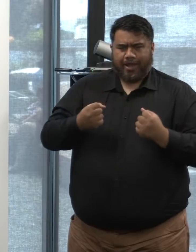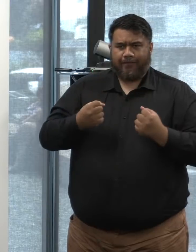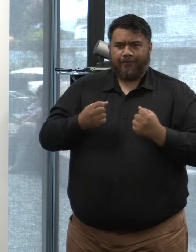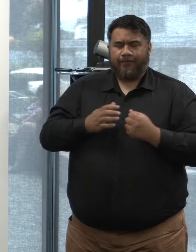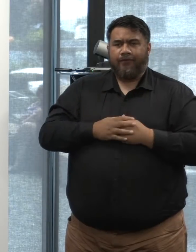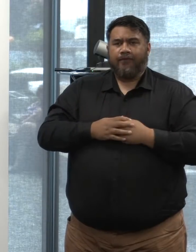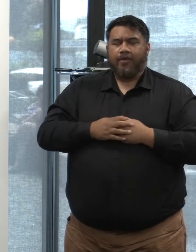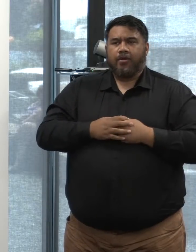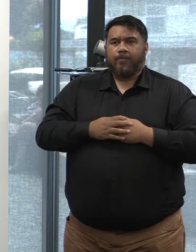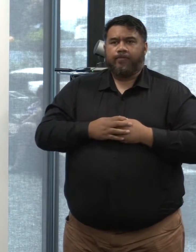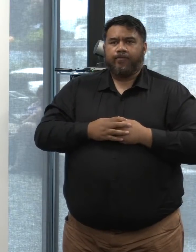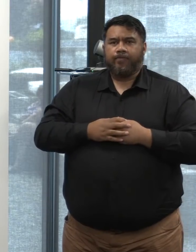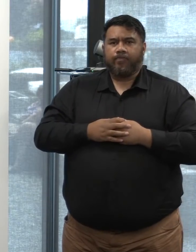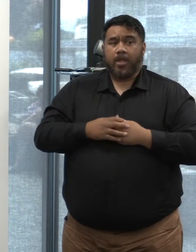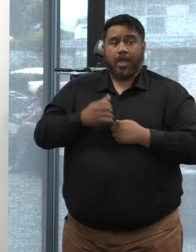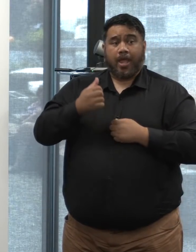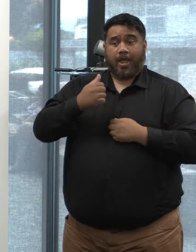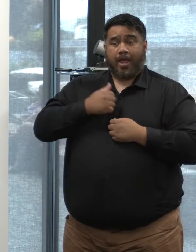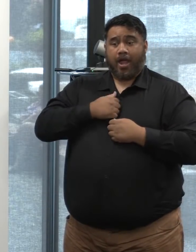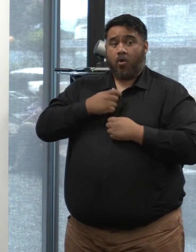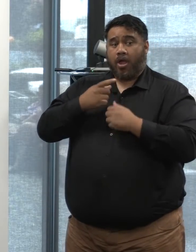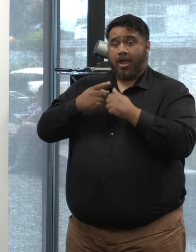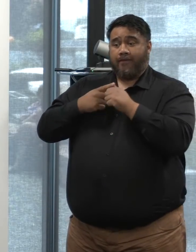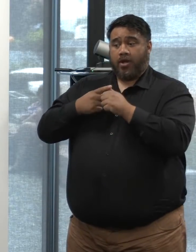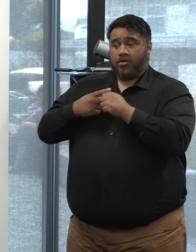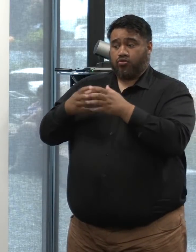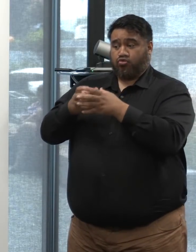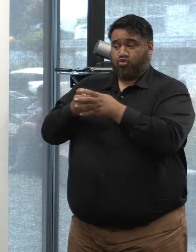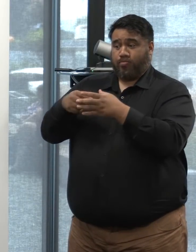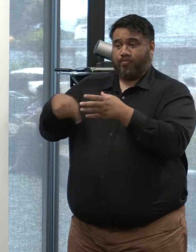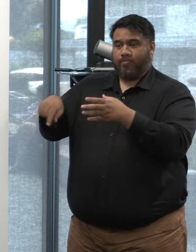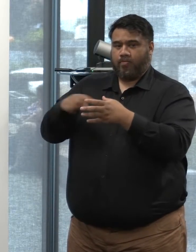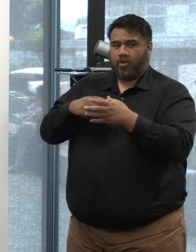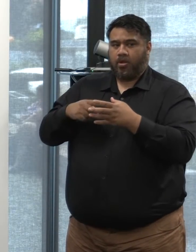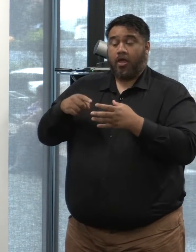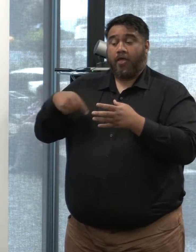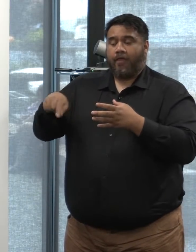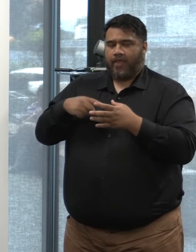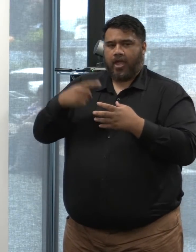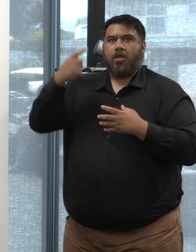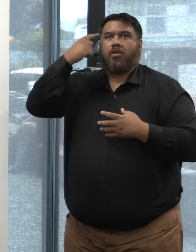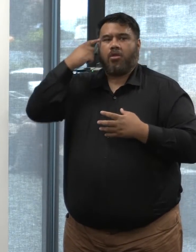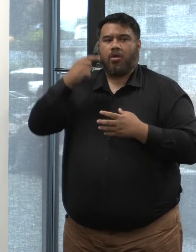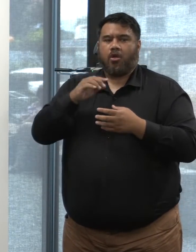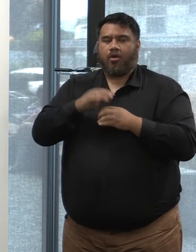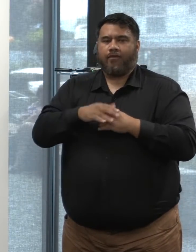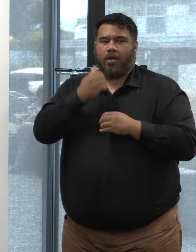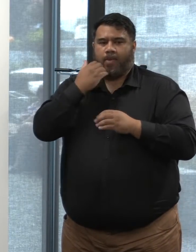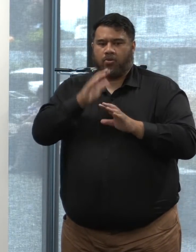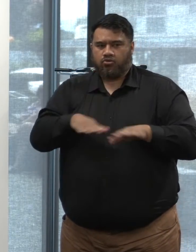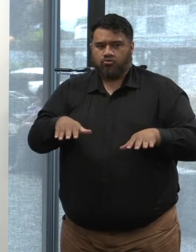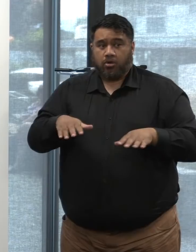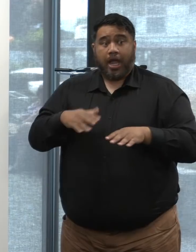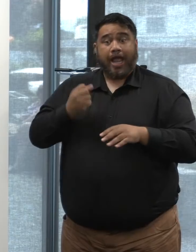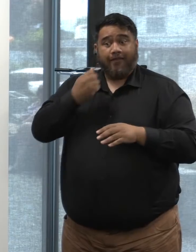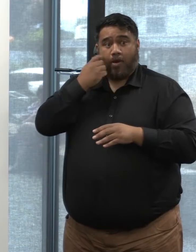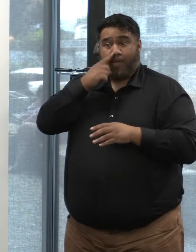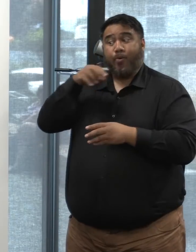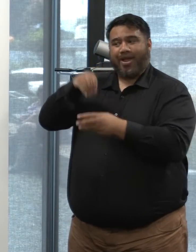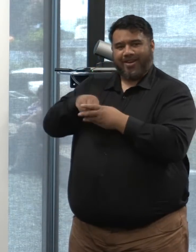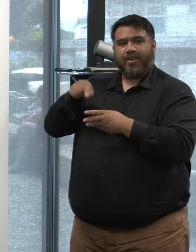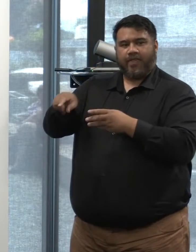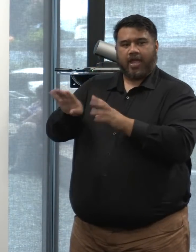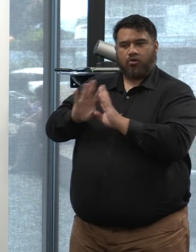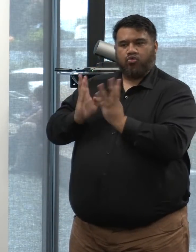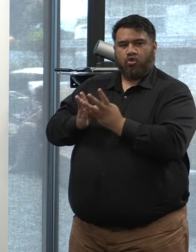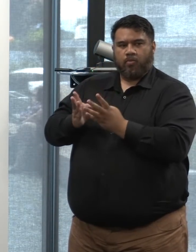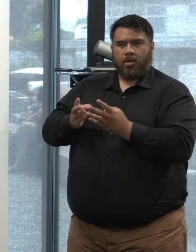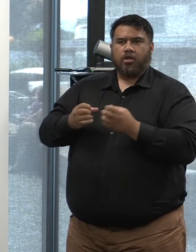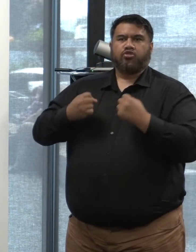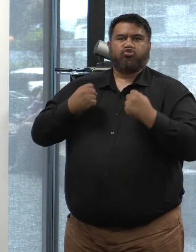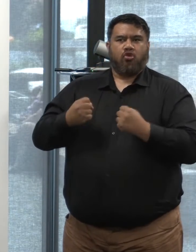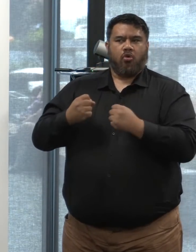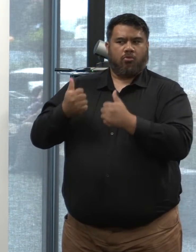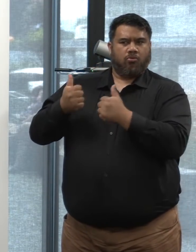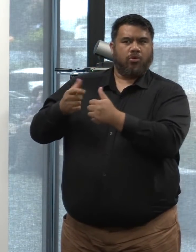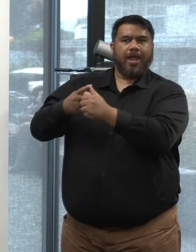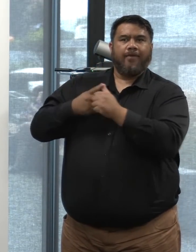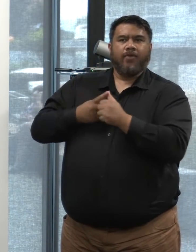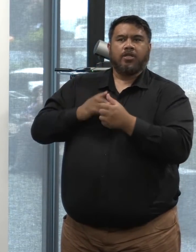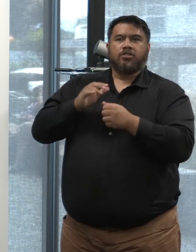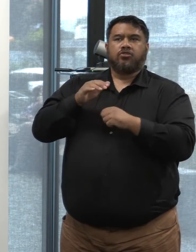we know we have excellent